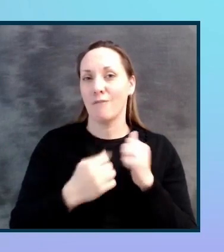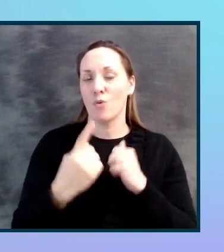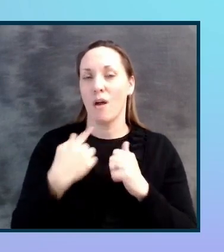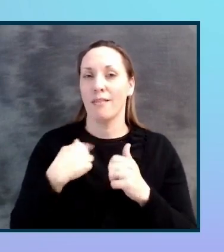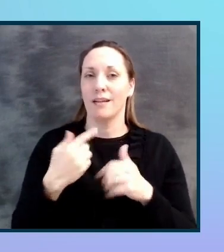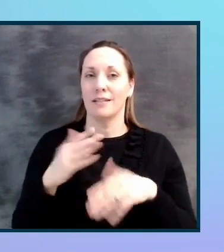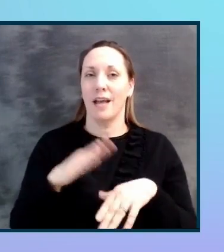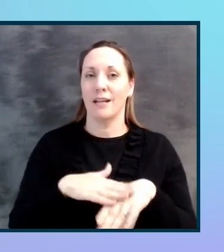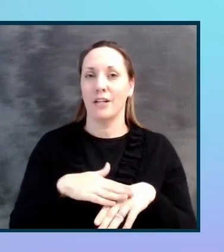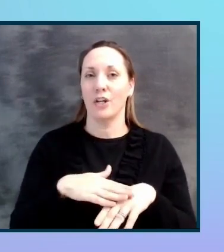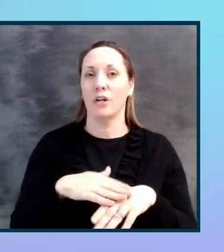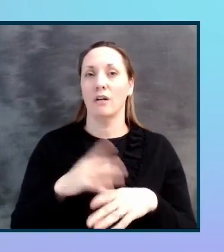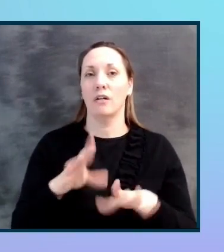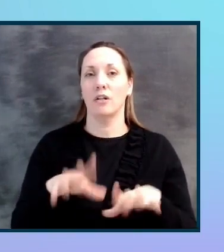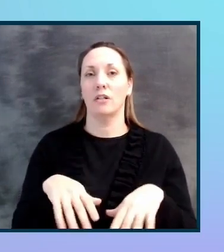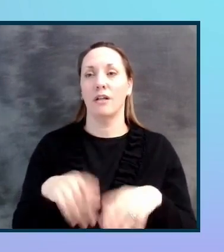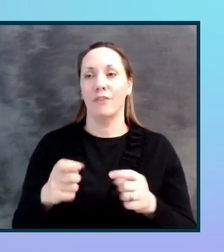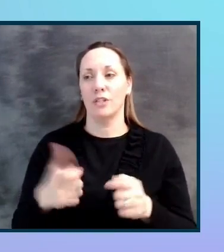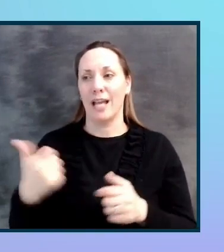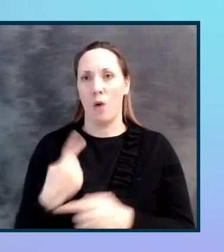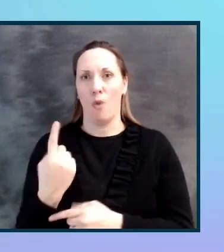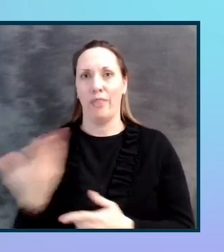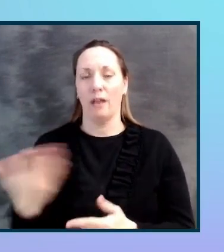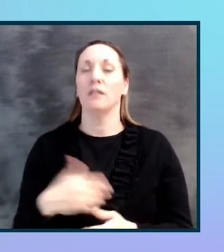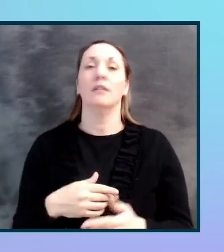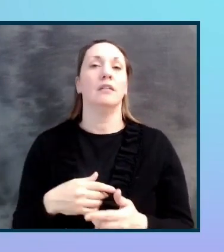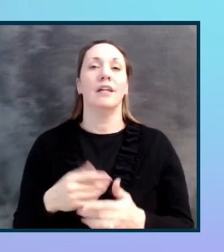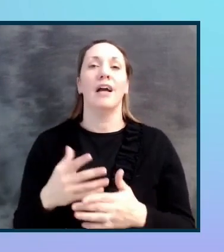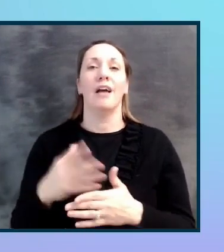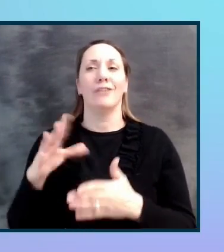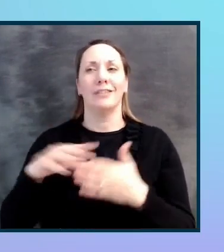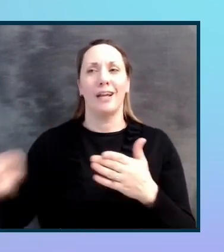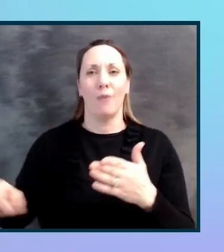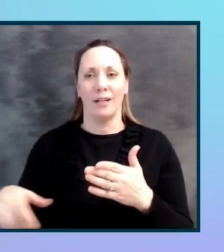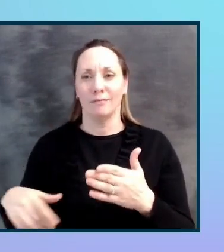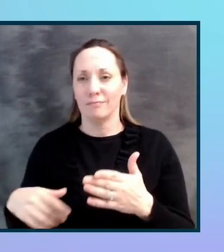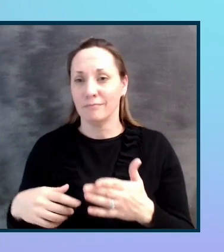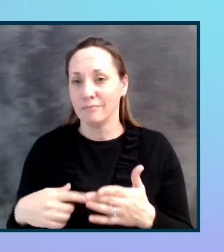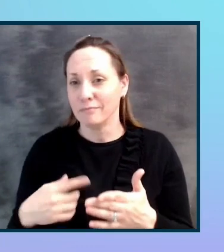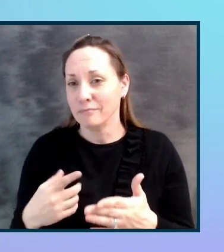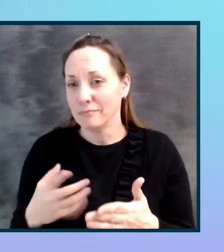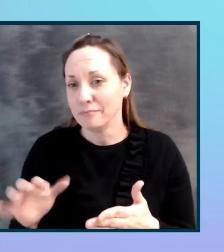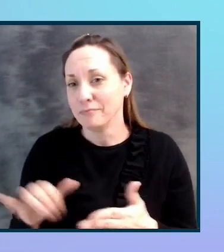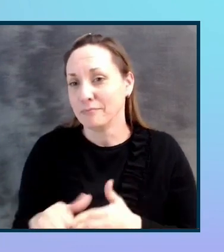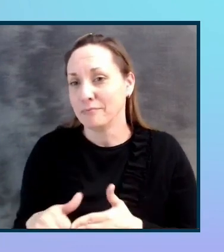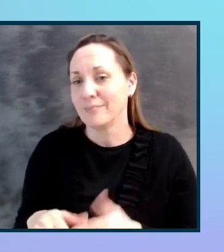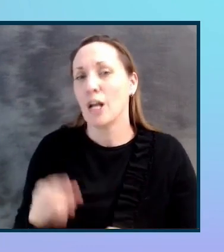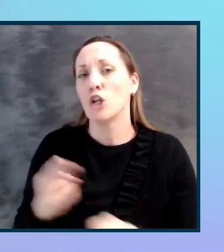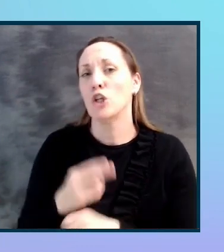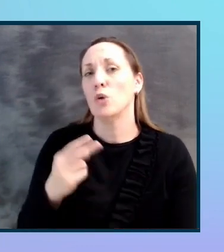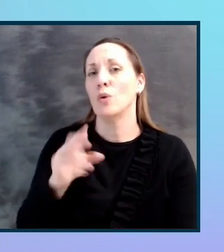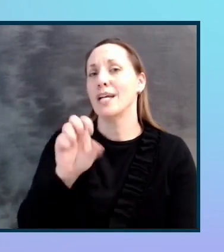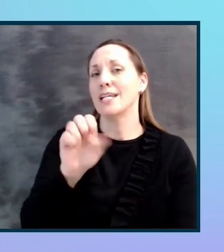I keep saying like, you can take one thing away, whatever. You take some away from the question segment of this it's that. Use semantic HTML.